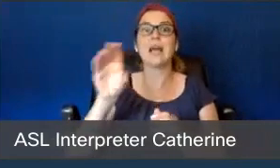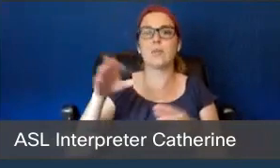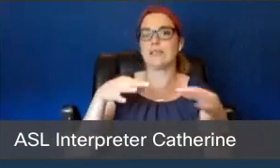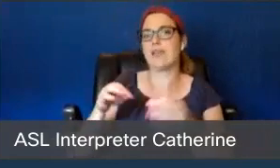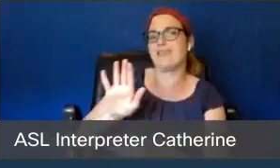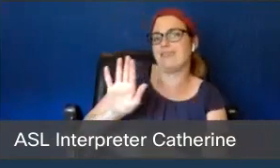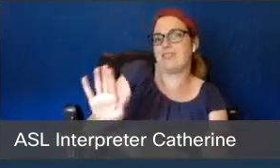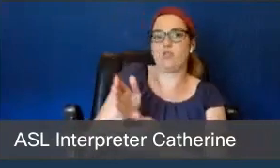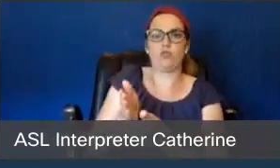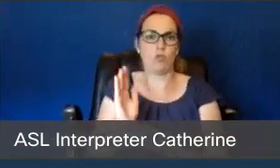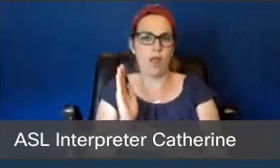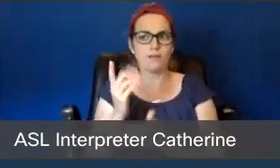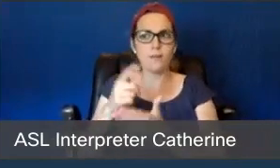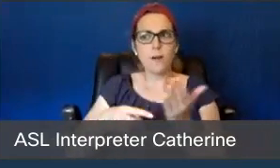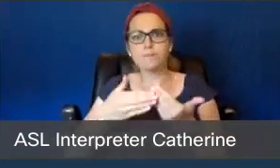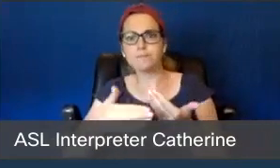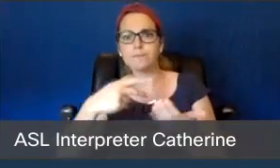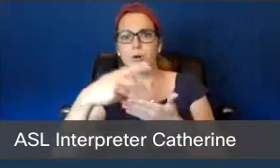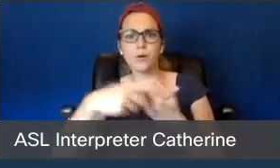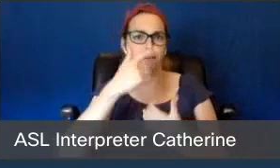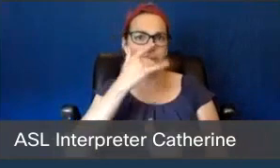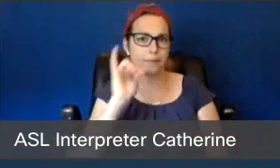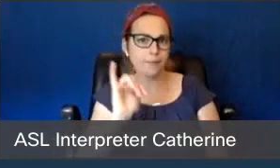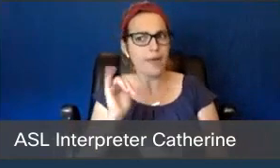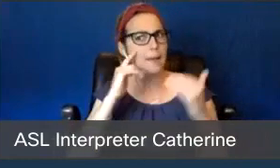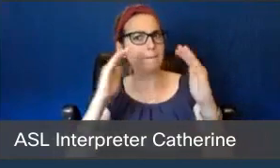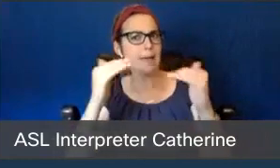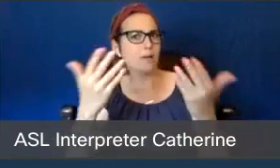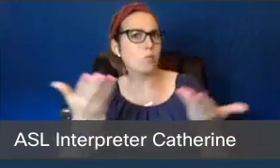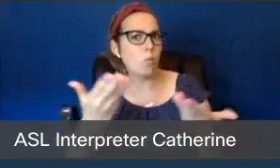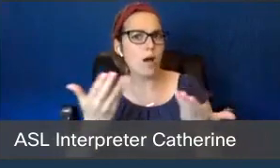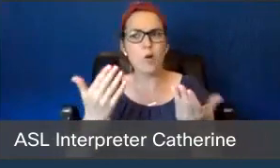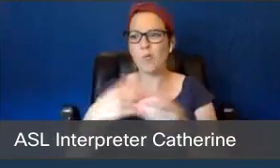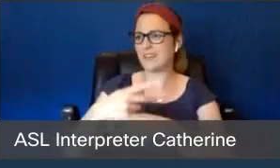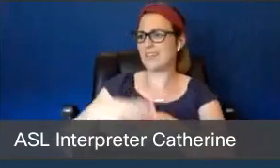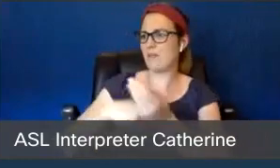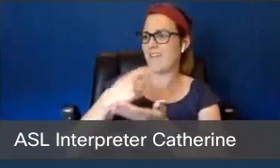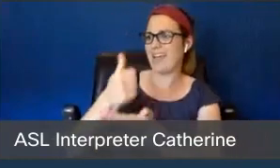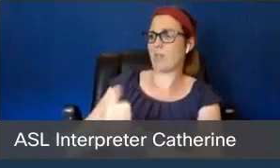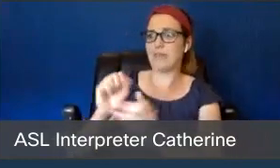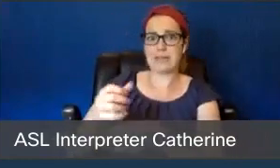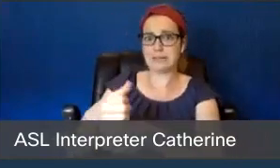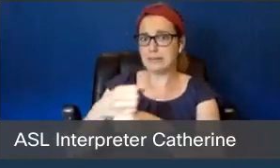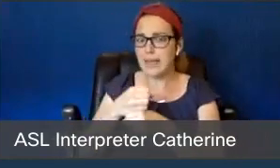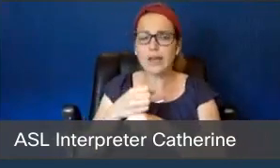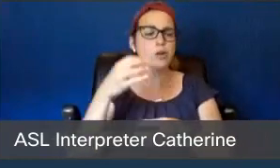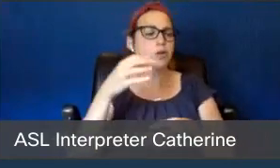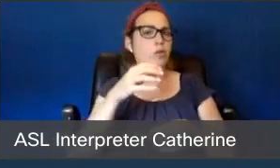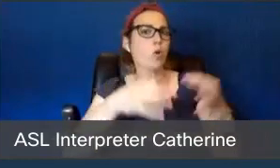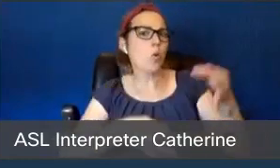what protections they can receive and what responsibilities the drug court has to them but at the same time